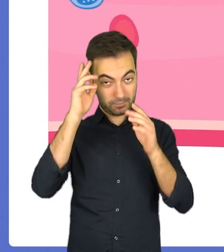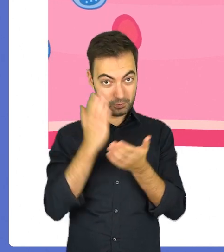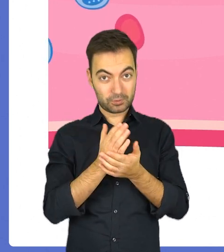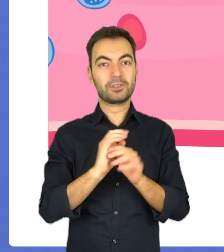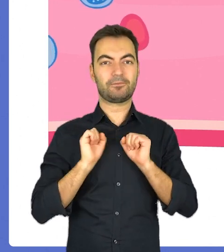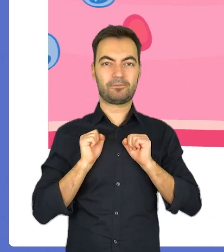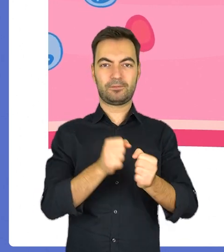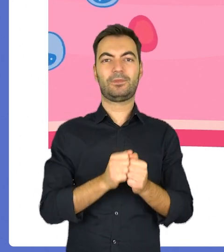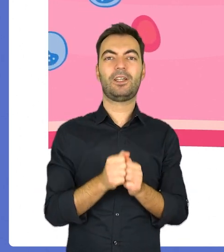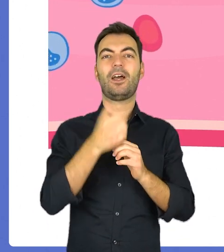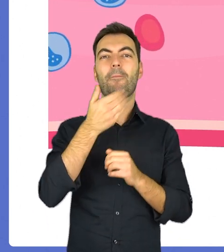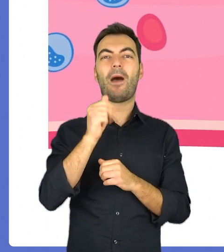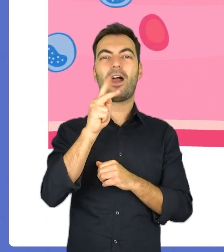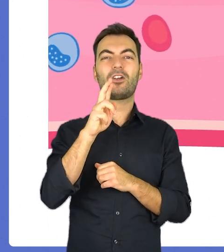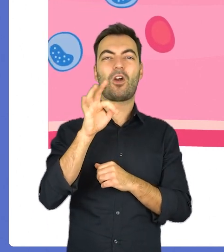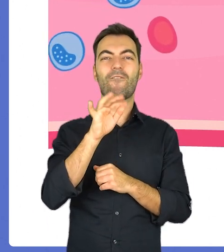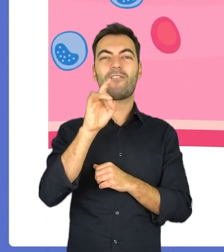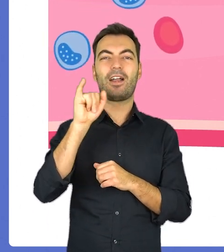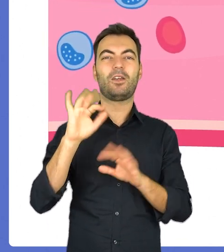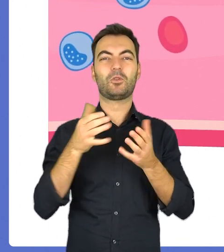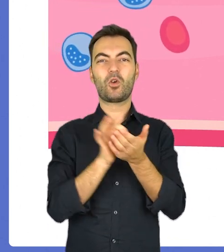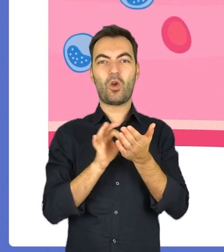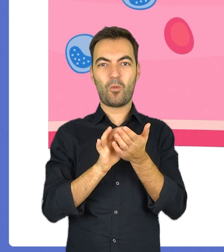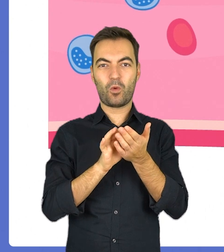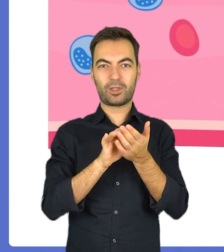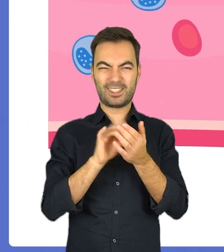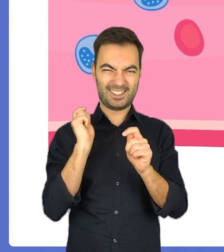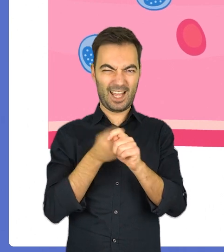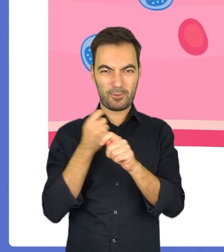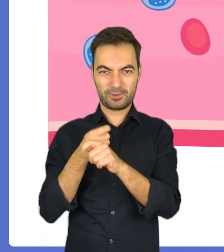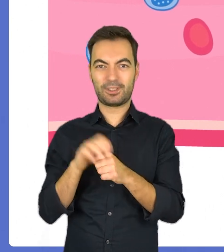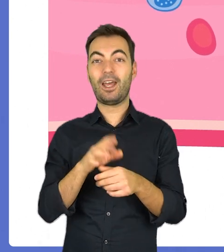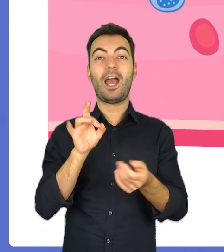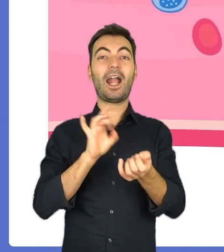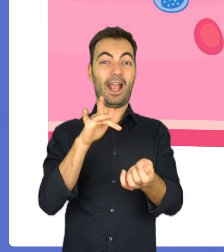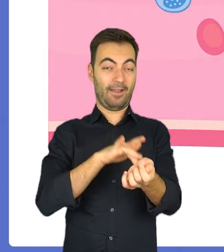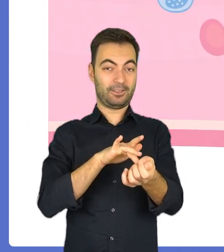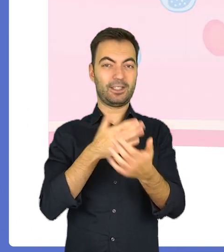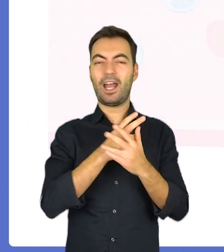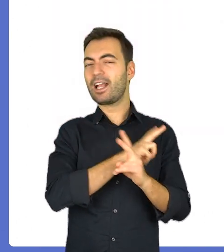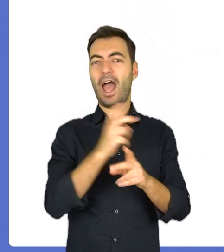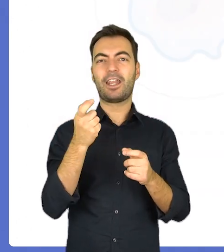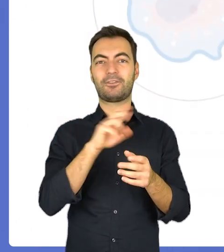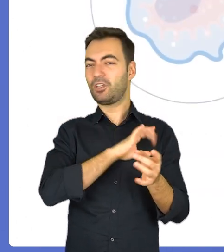, the killer cell macrophages enter the action . They are in the blood and can be at the scene of an attack